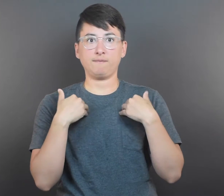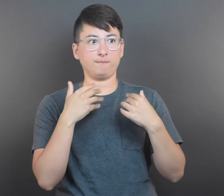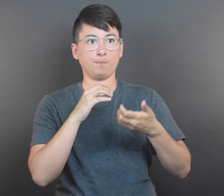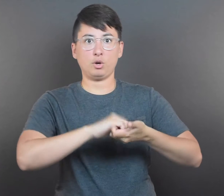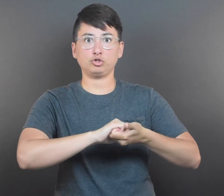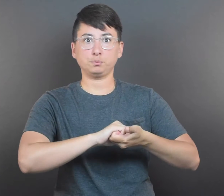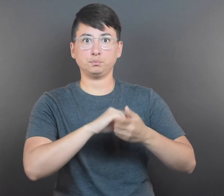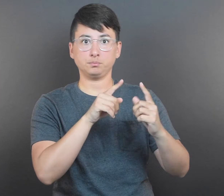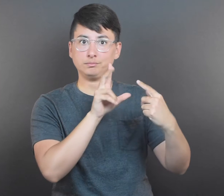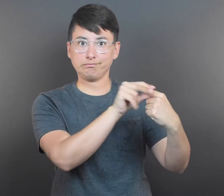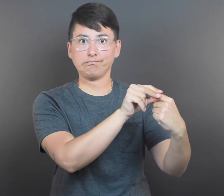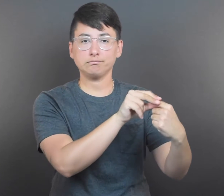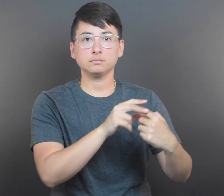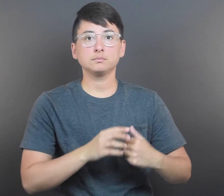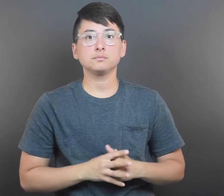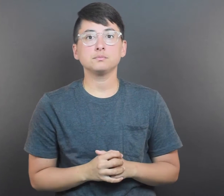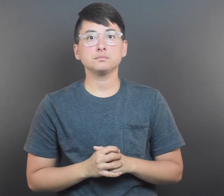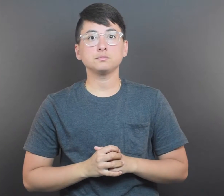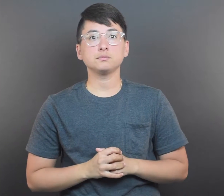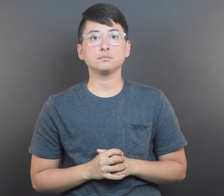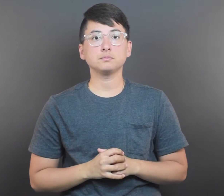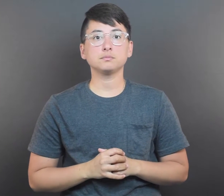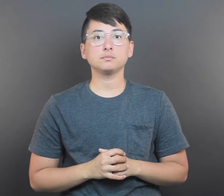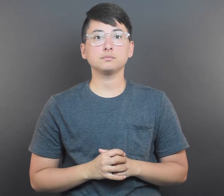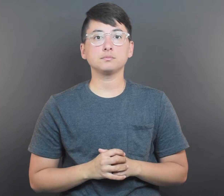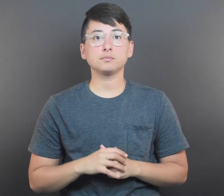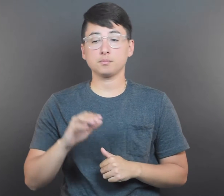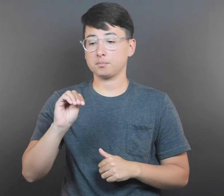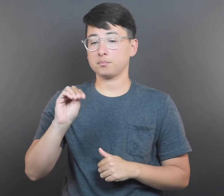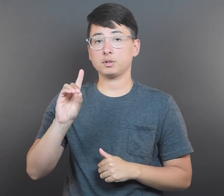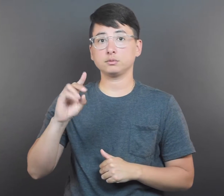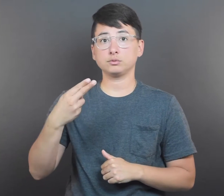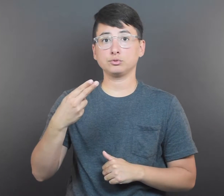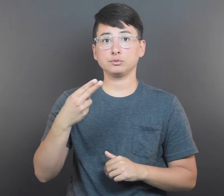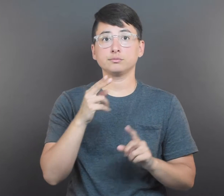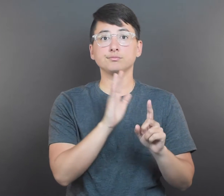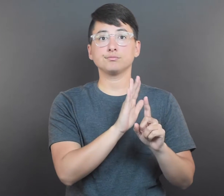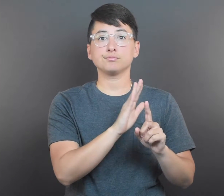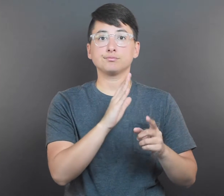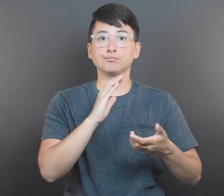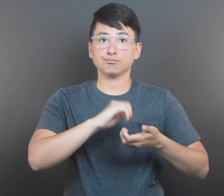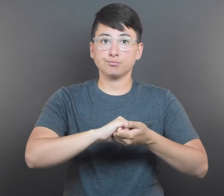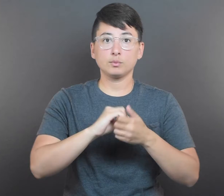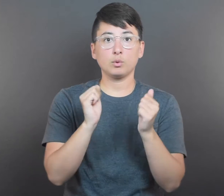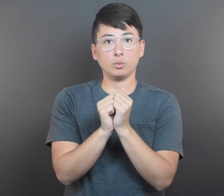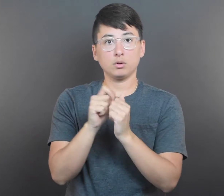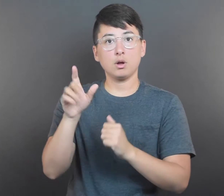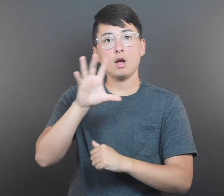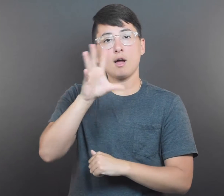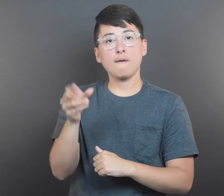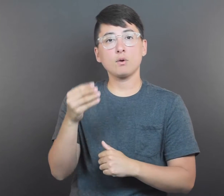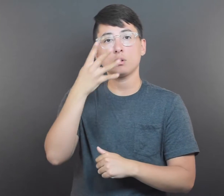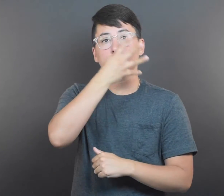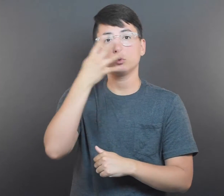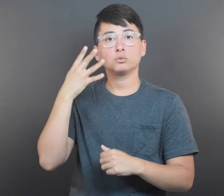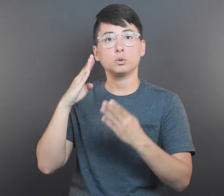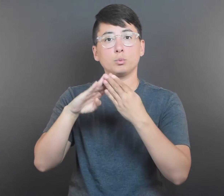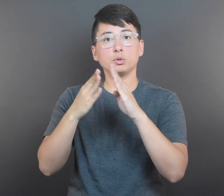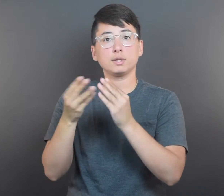with existing partners and being intentional in planning, messaging, and outreach were important